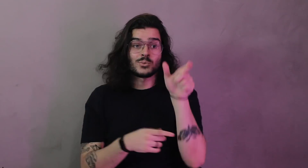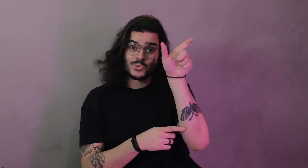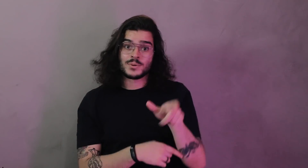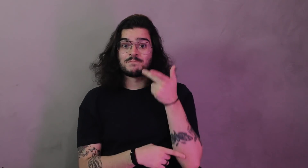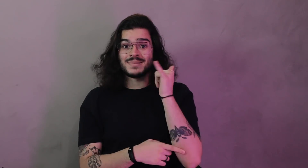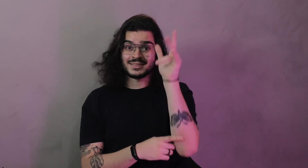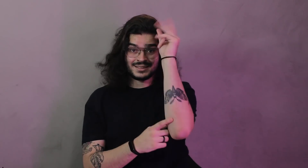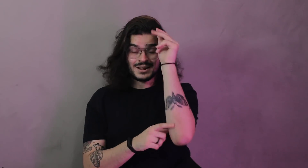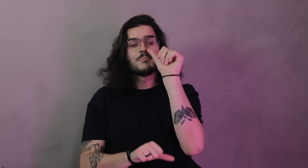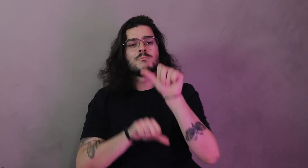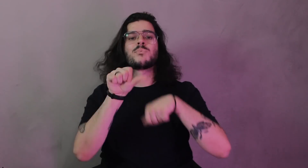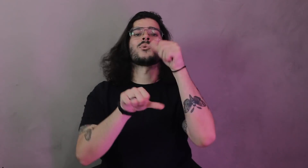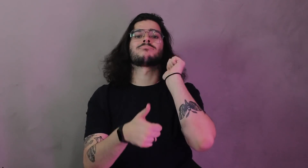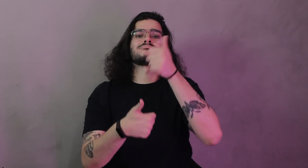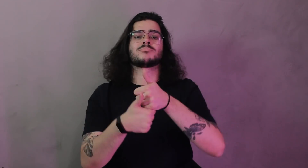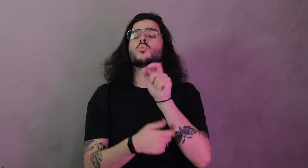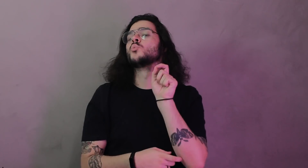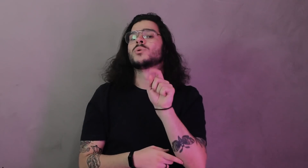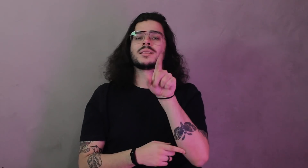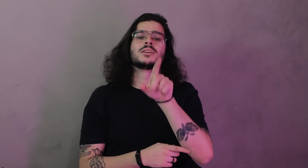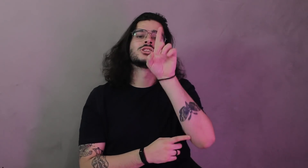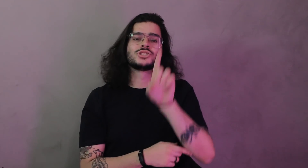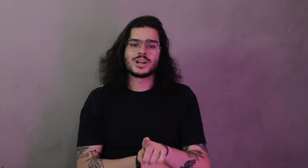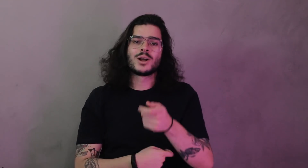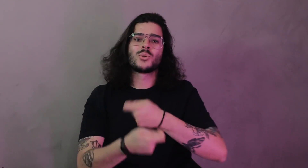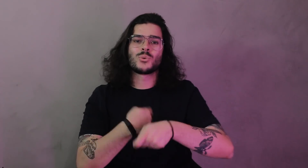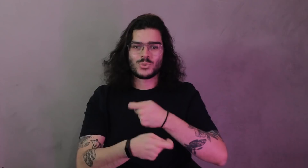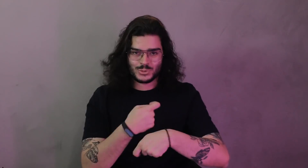acting as administrative director.